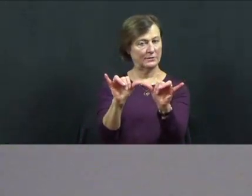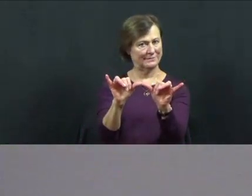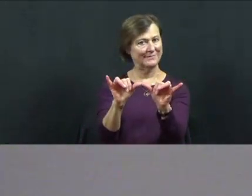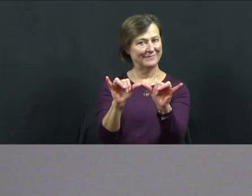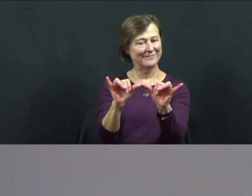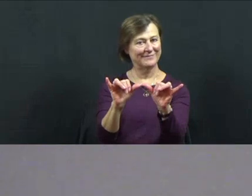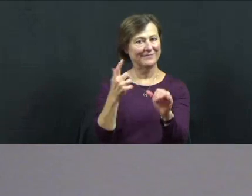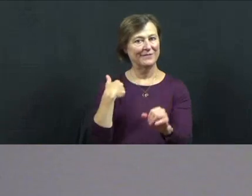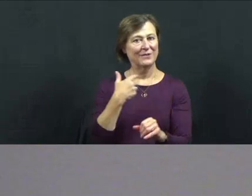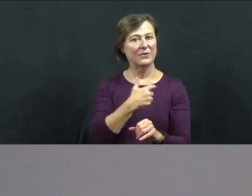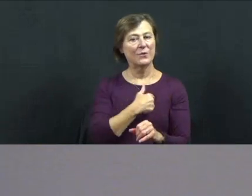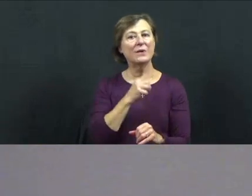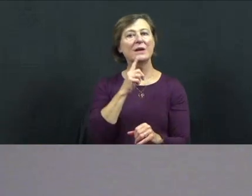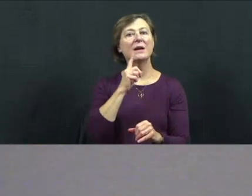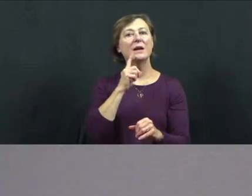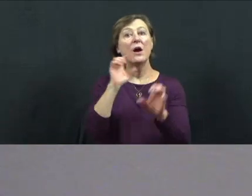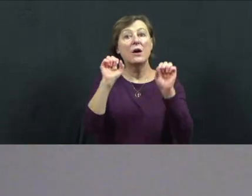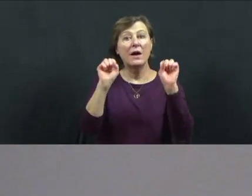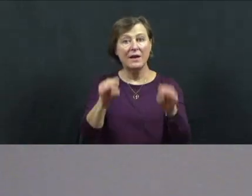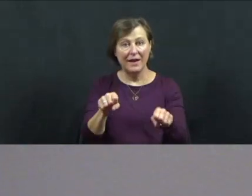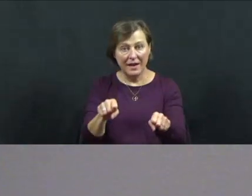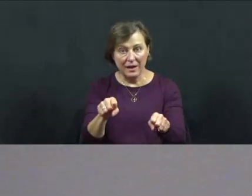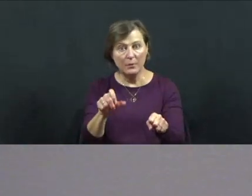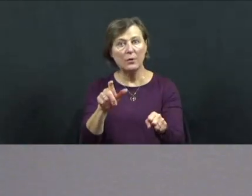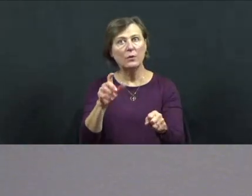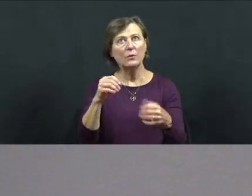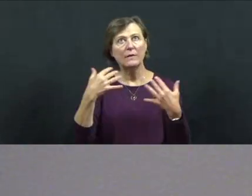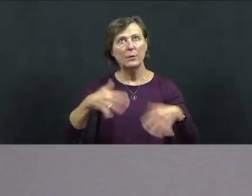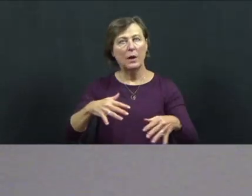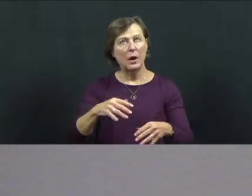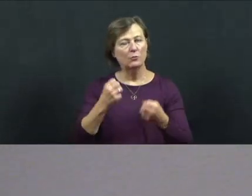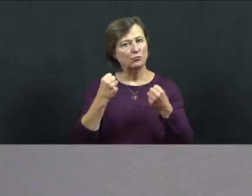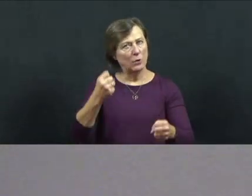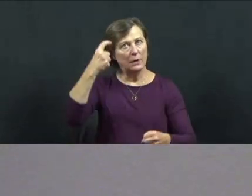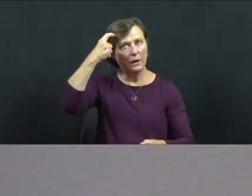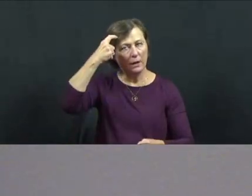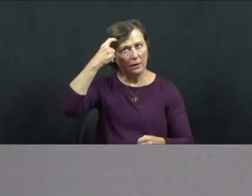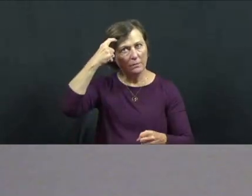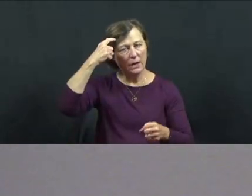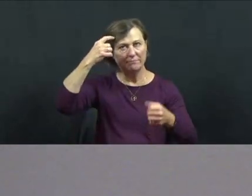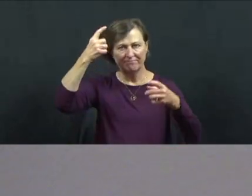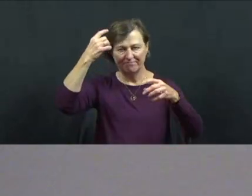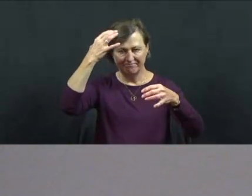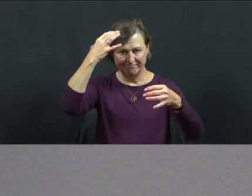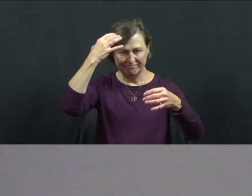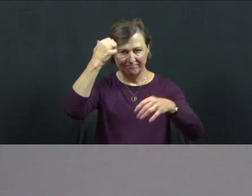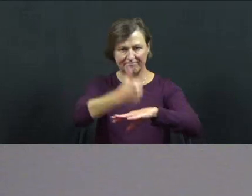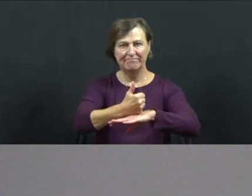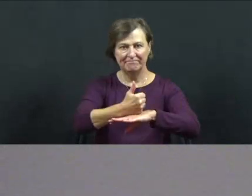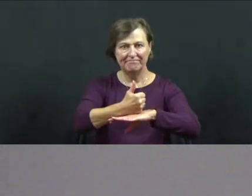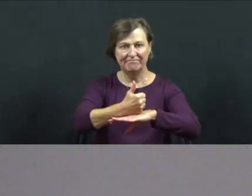We are able to very consciously create a positive mindset and grant